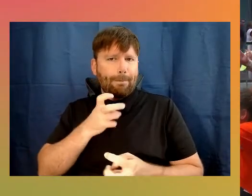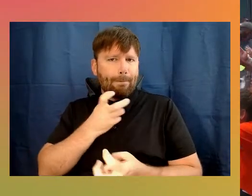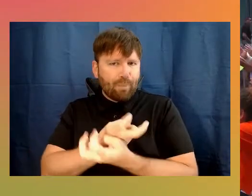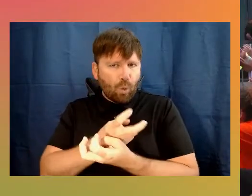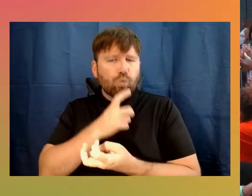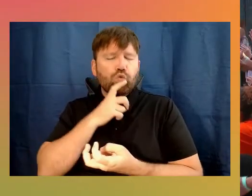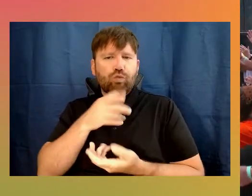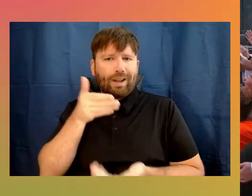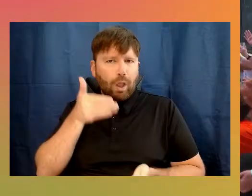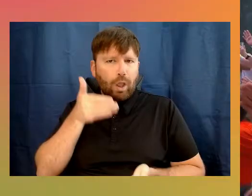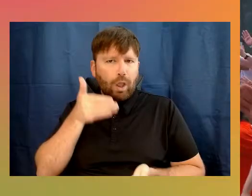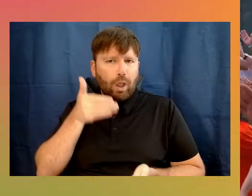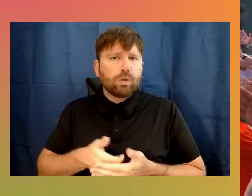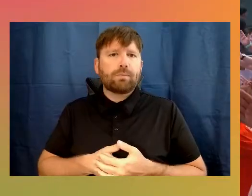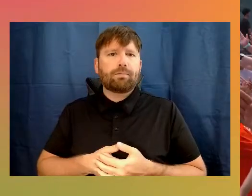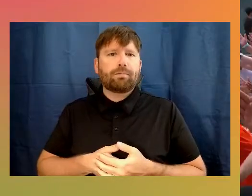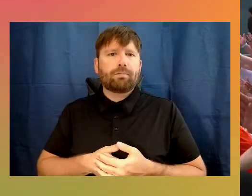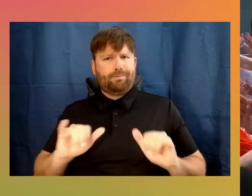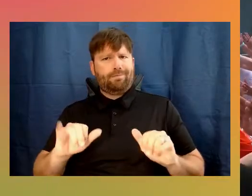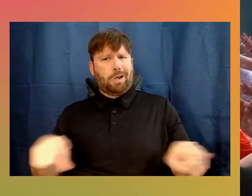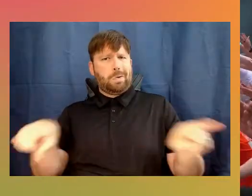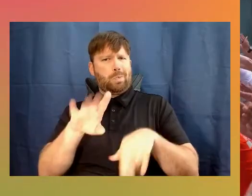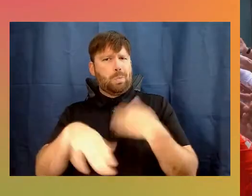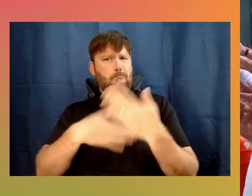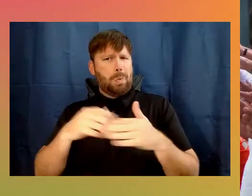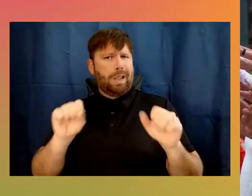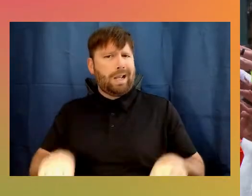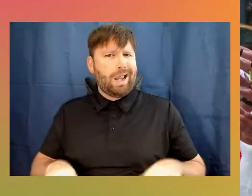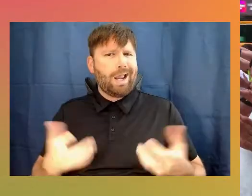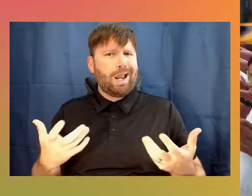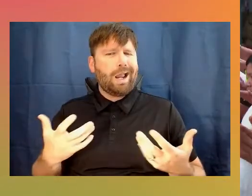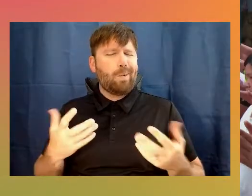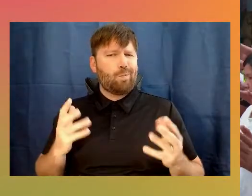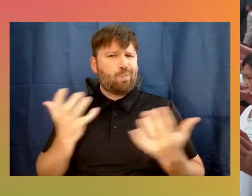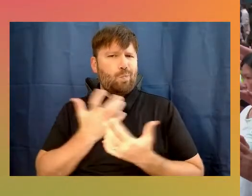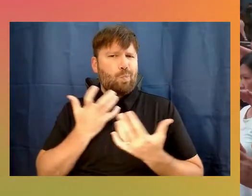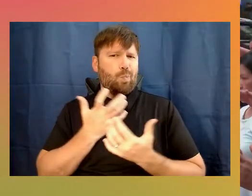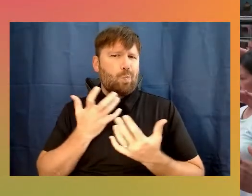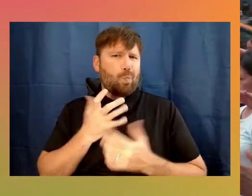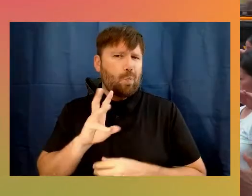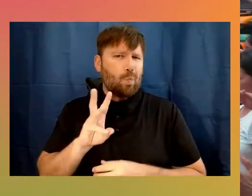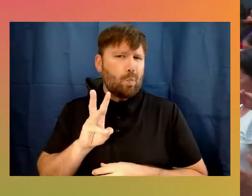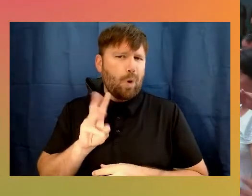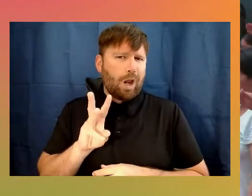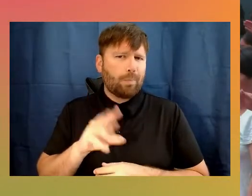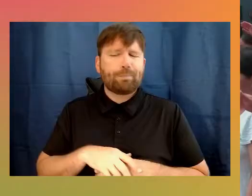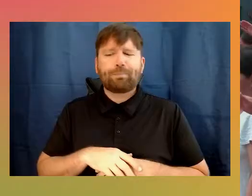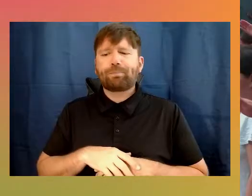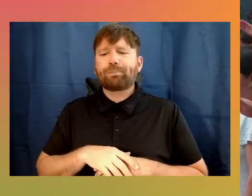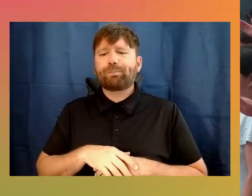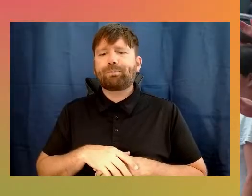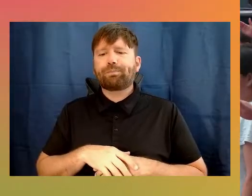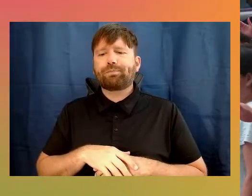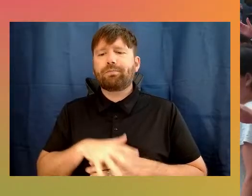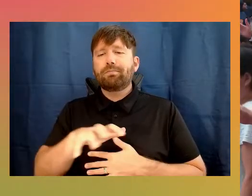YOUR HIP BONES. JUST A LITTLE BIT, YUP. NICE. CAN YOU SIT A LITTLE DEEPER? OH! YOU GUYS WERE ALL HOLDING OUT ON ME.